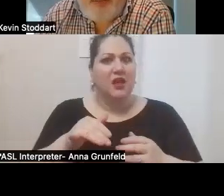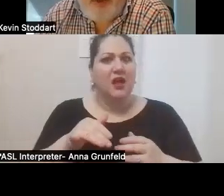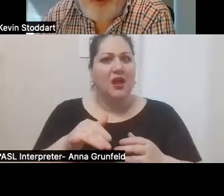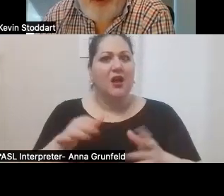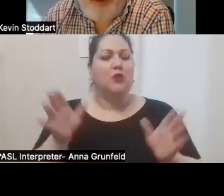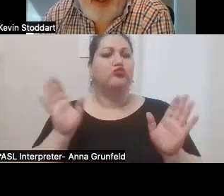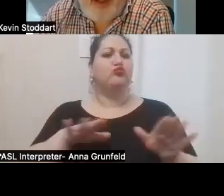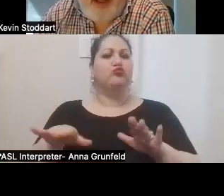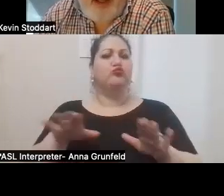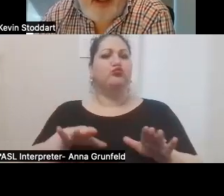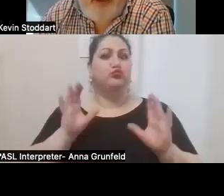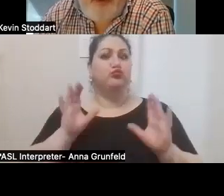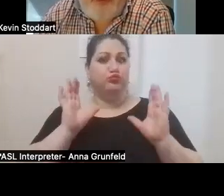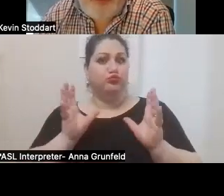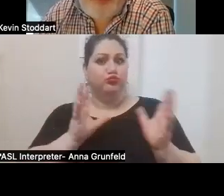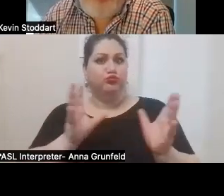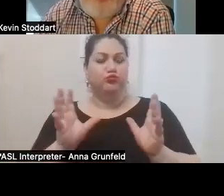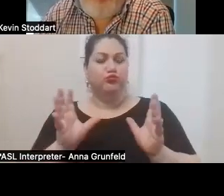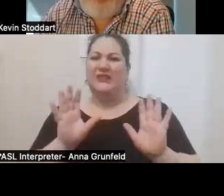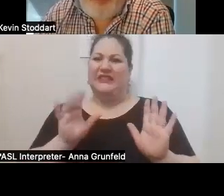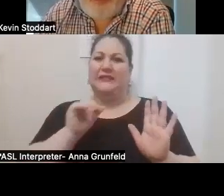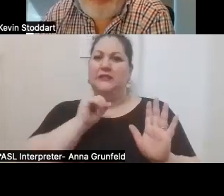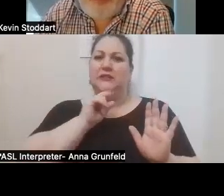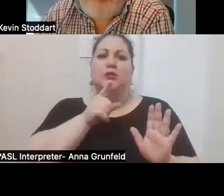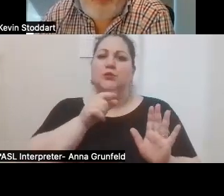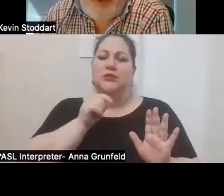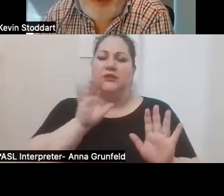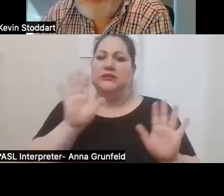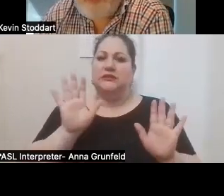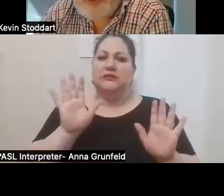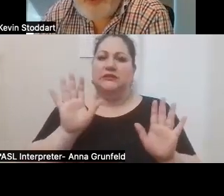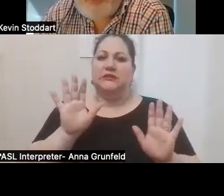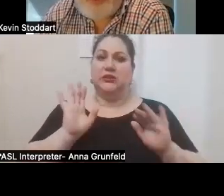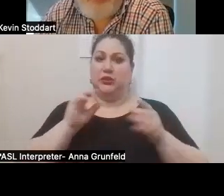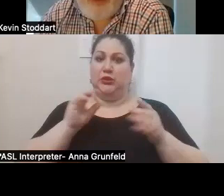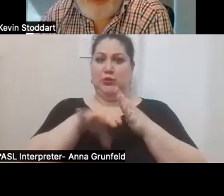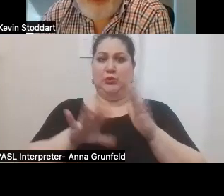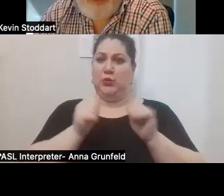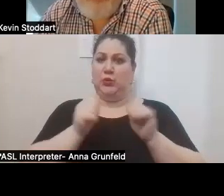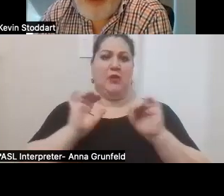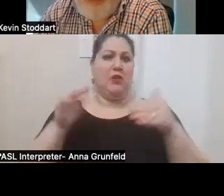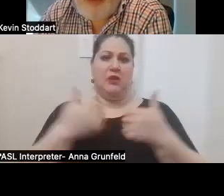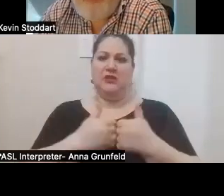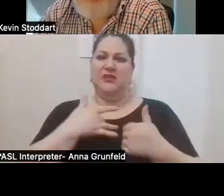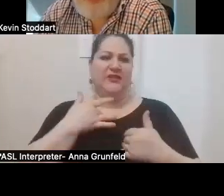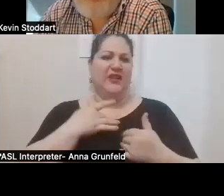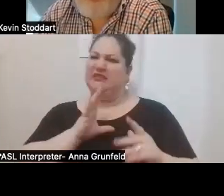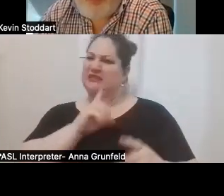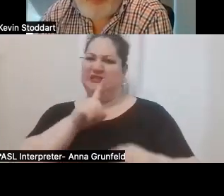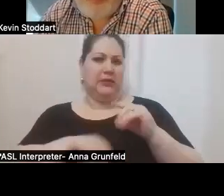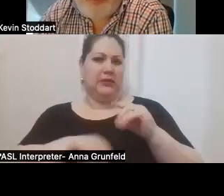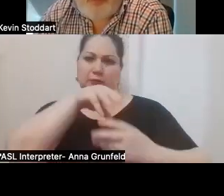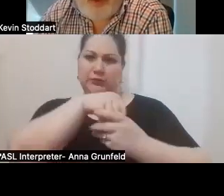to the student with autism, while other students may, may have that form of support.